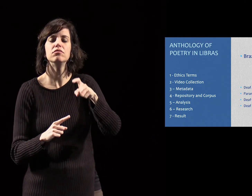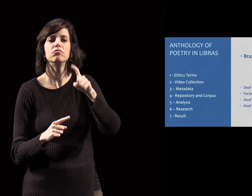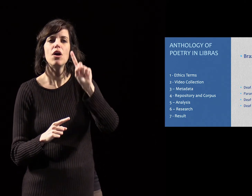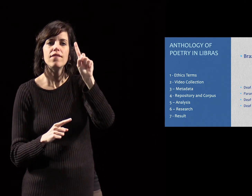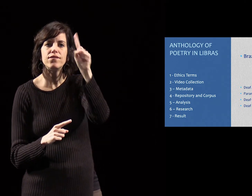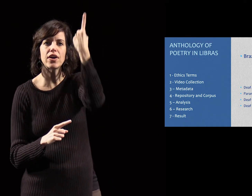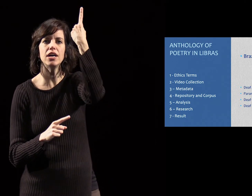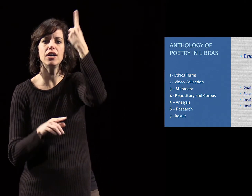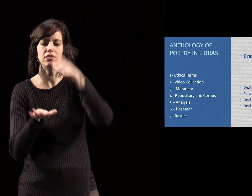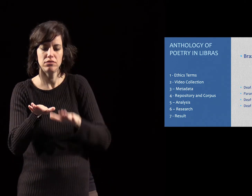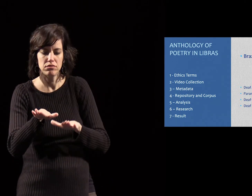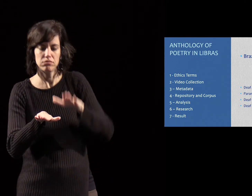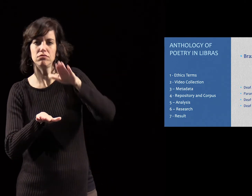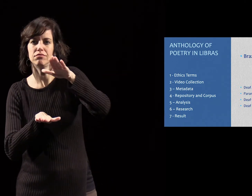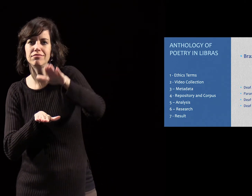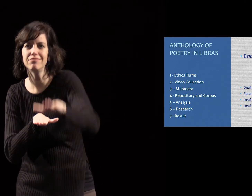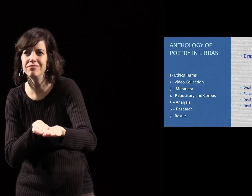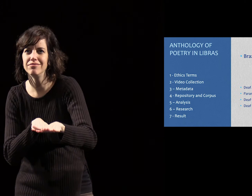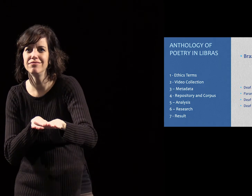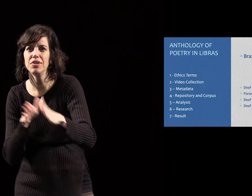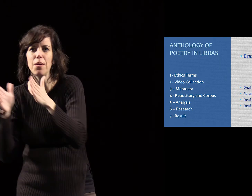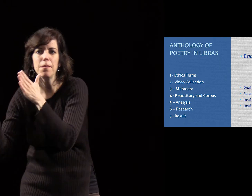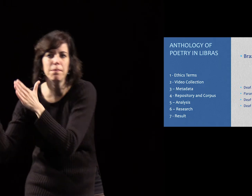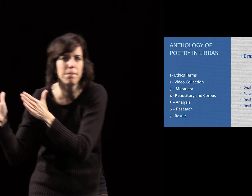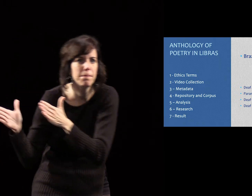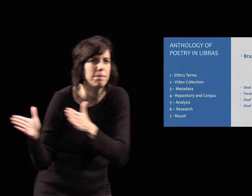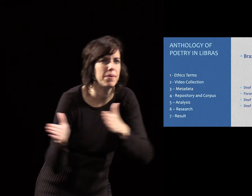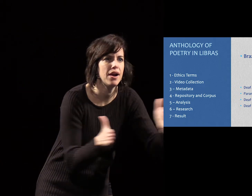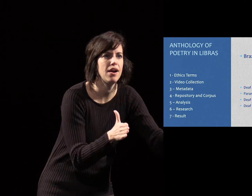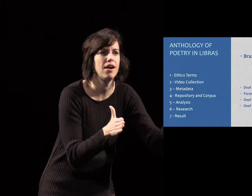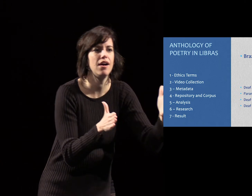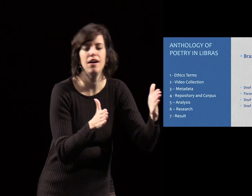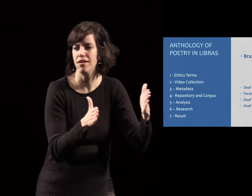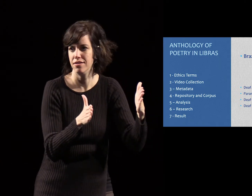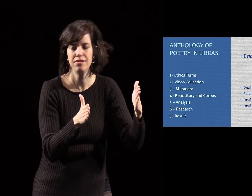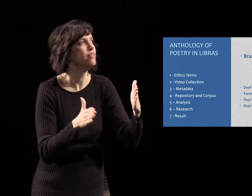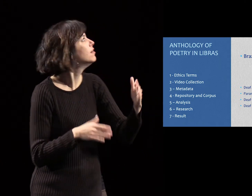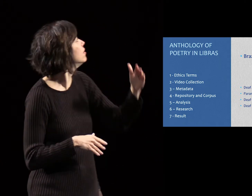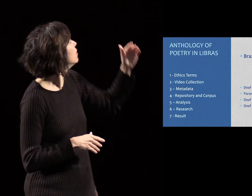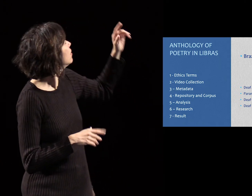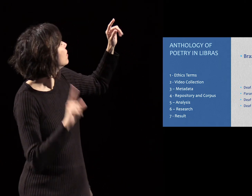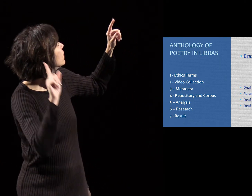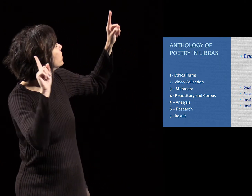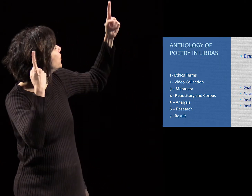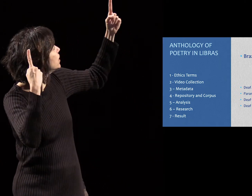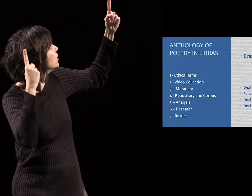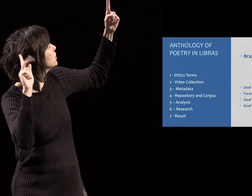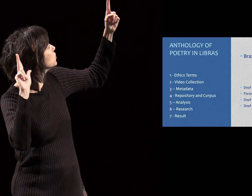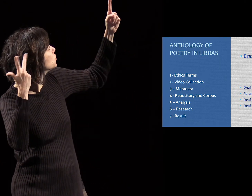With an anthology, you must take it step by step. You have to follow a plan.